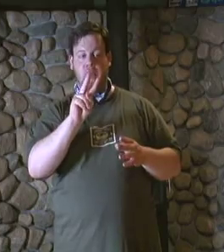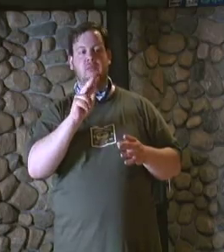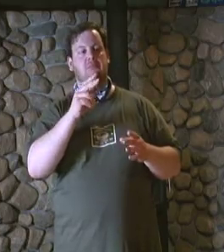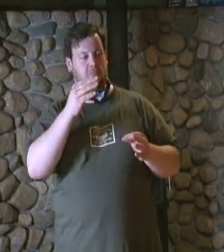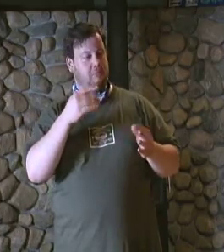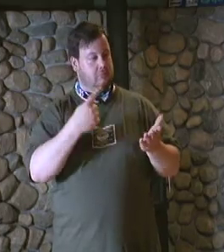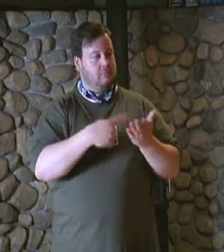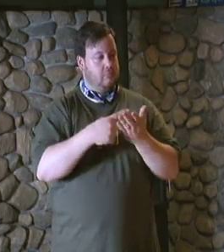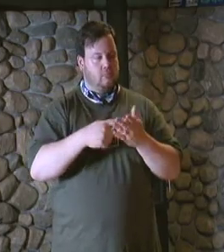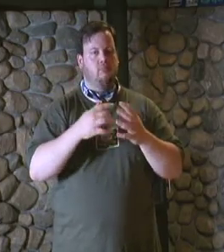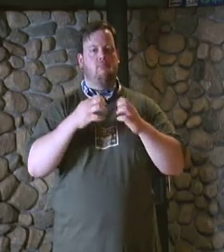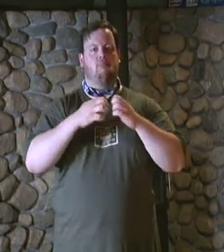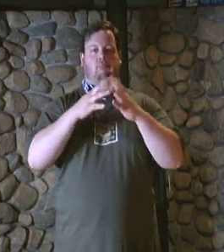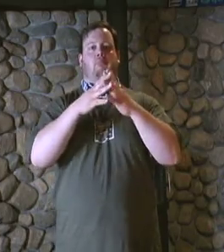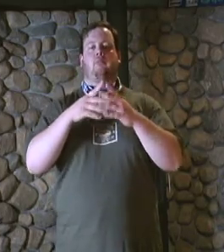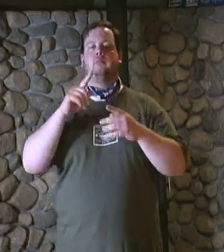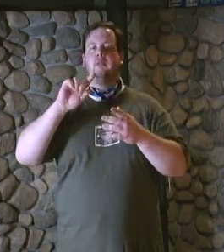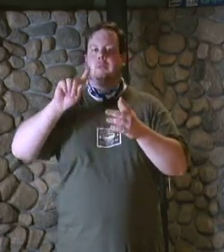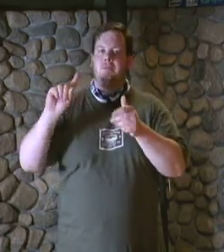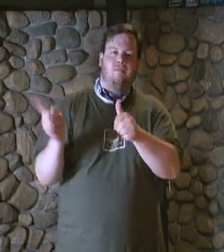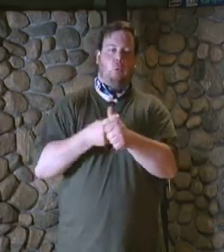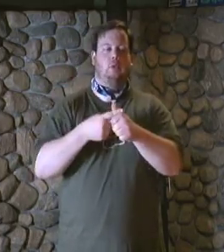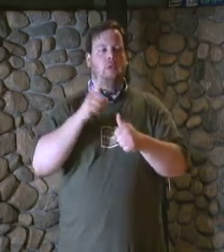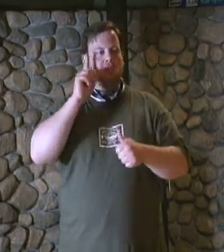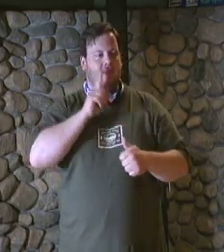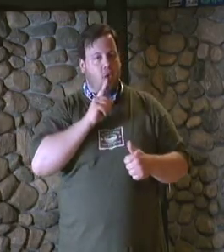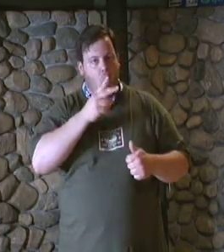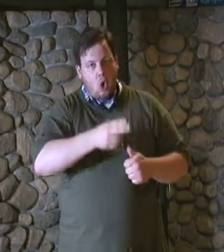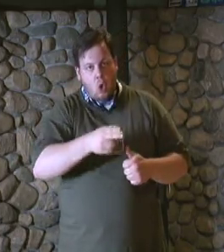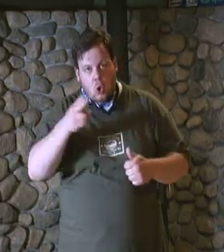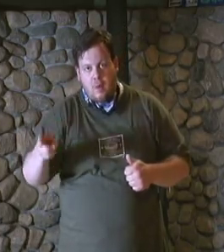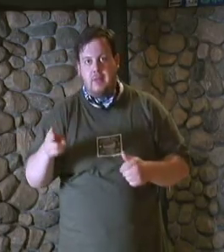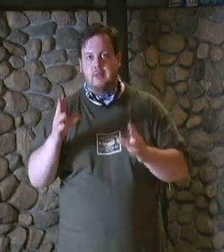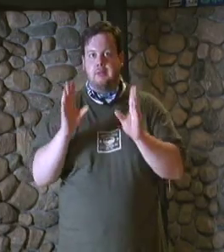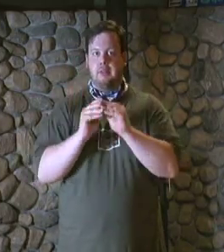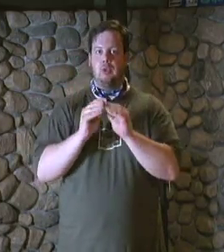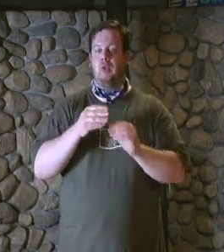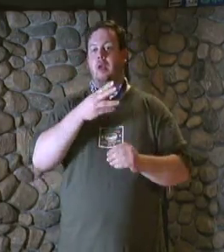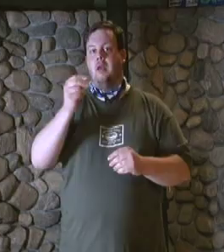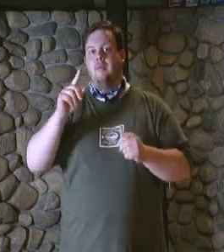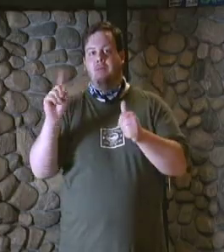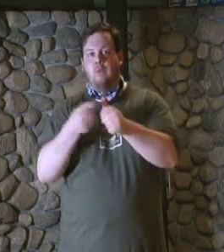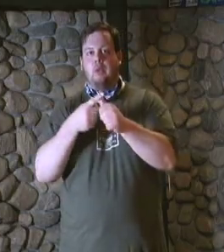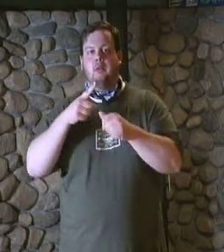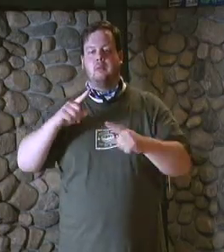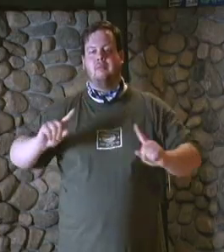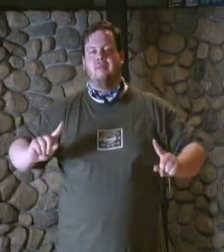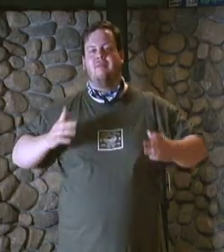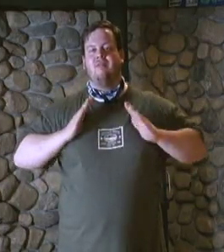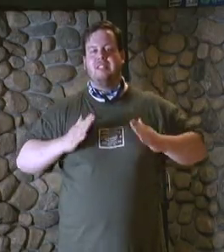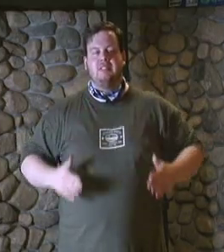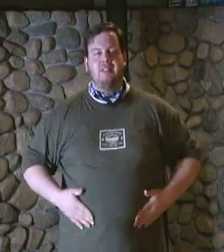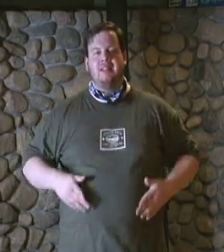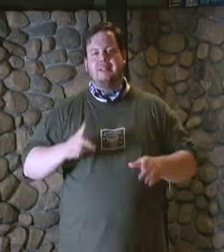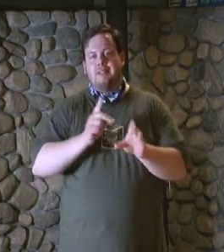In 1972, the first Deaf/Hard of Hearing and physically disabled/wheelchair sessions took